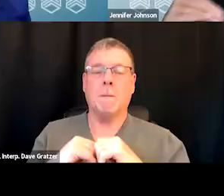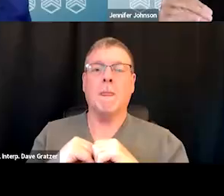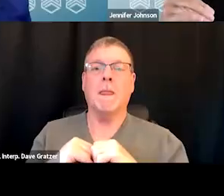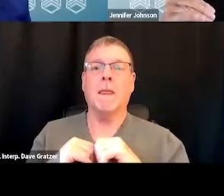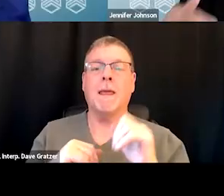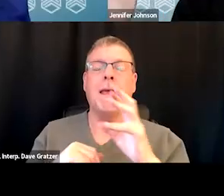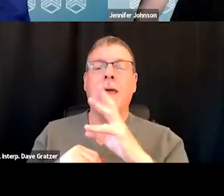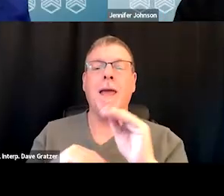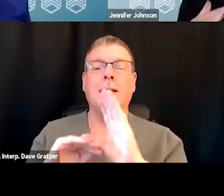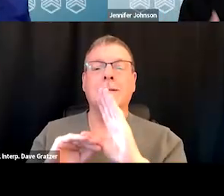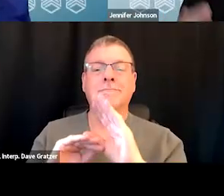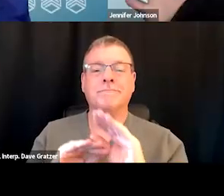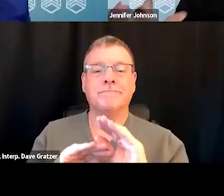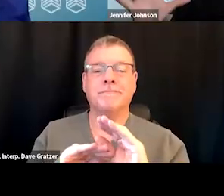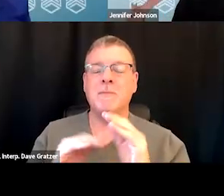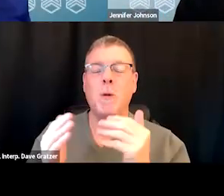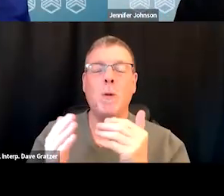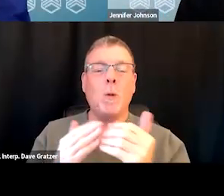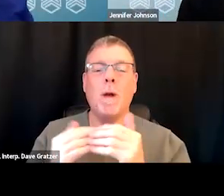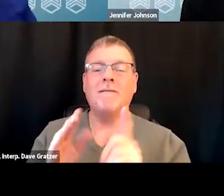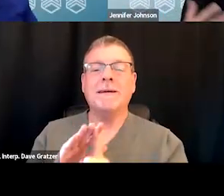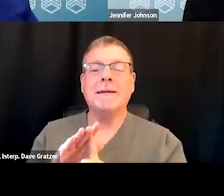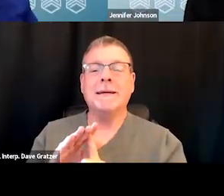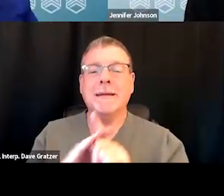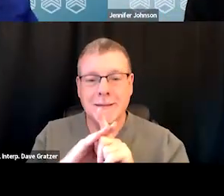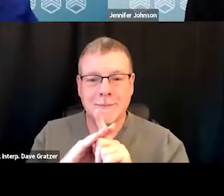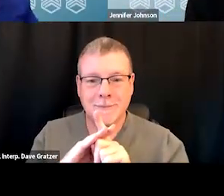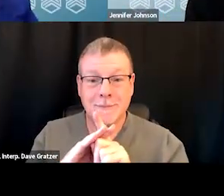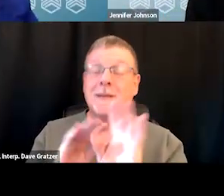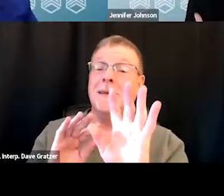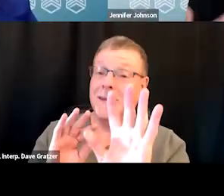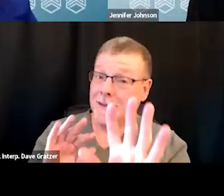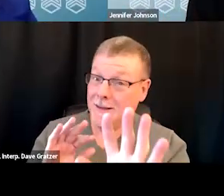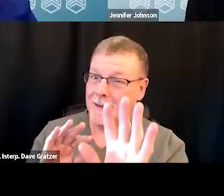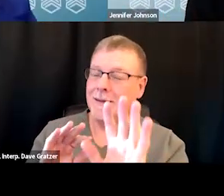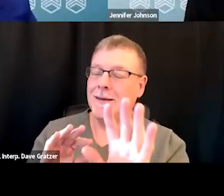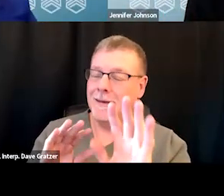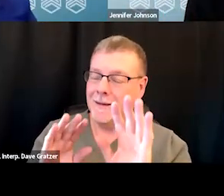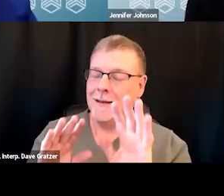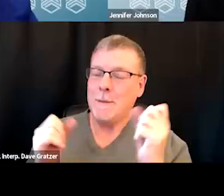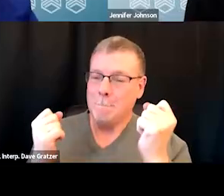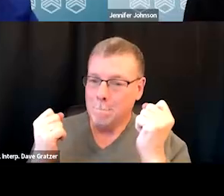minimize whatever might happen. I really think that that's, a, in a lot of cases, that's our goal.